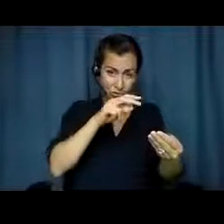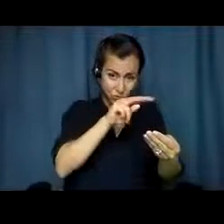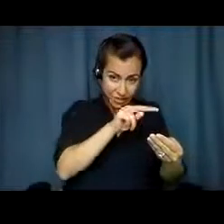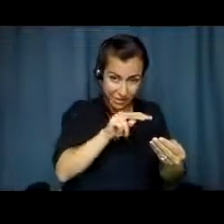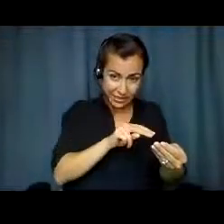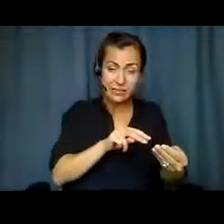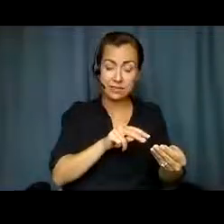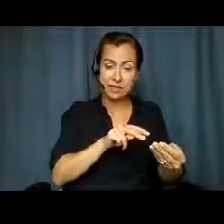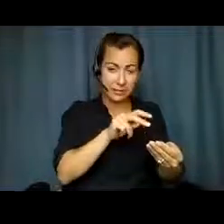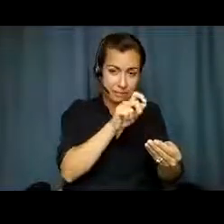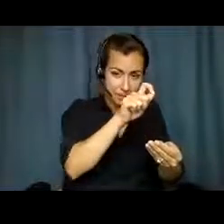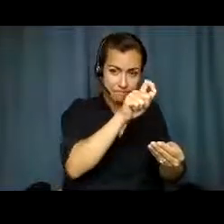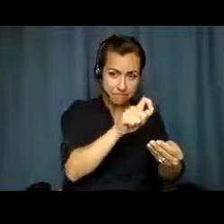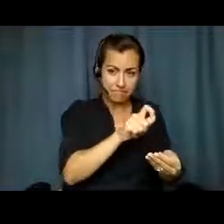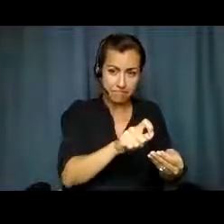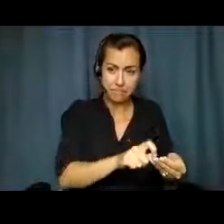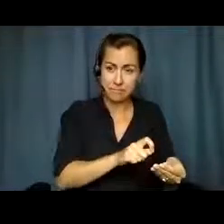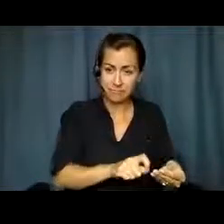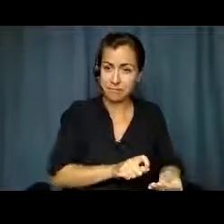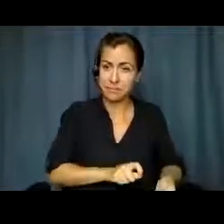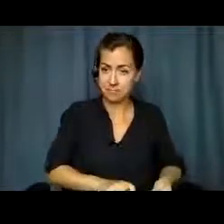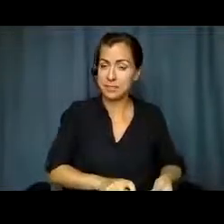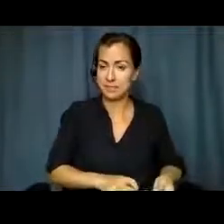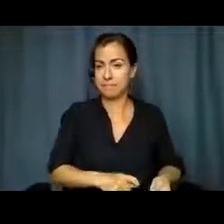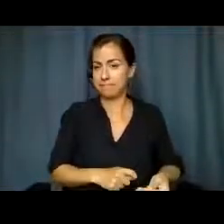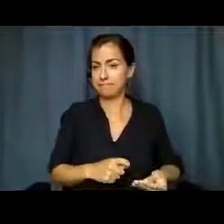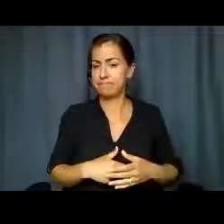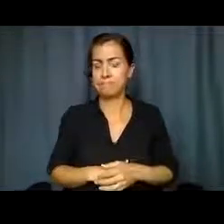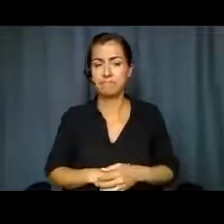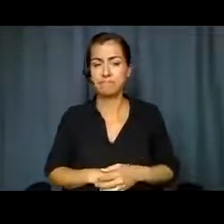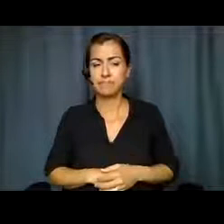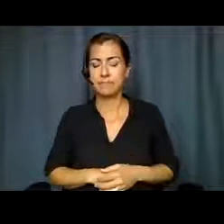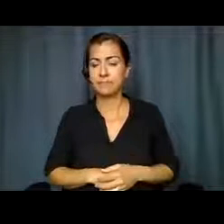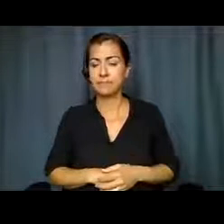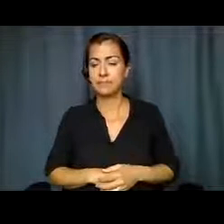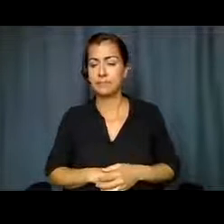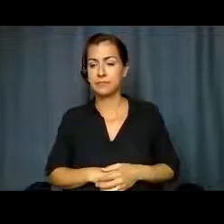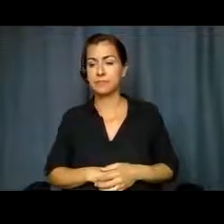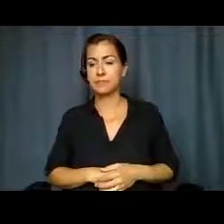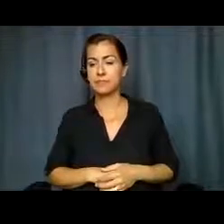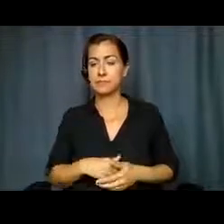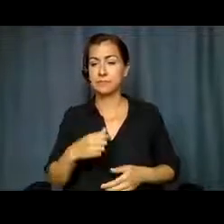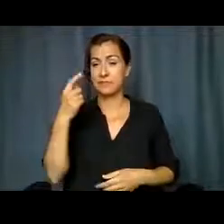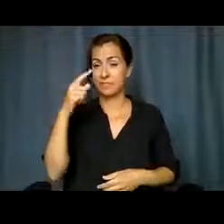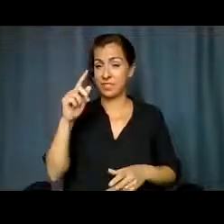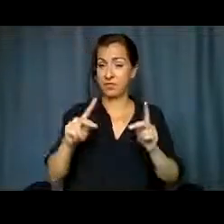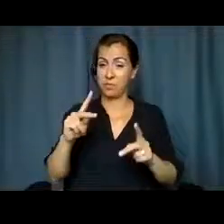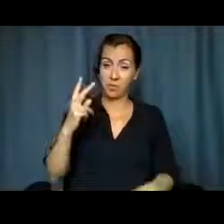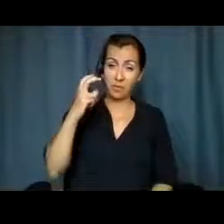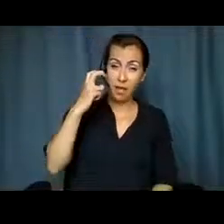We've supported several different changes, we've worked with the Oregon Self Advocacy Coalition in improving voter outreach.